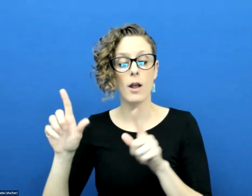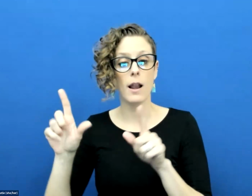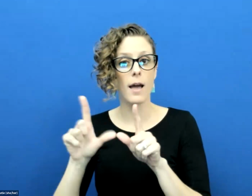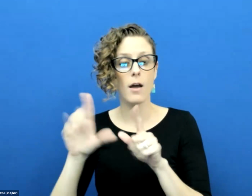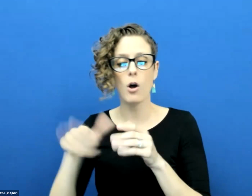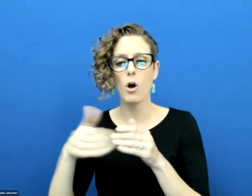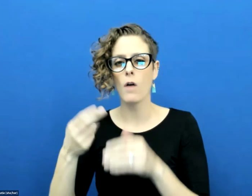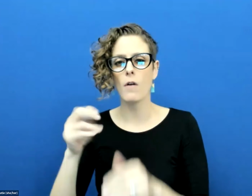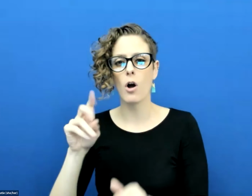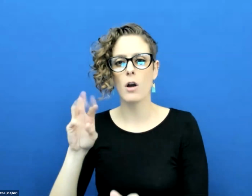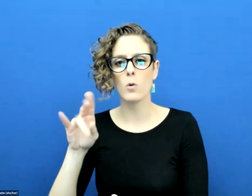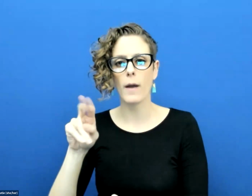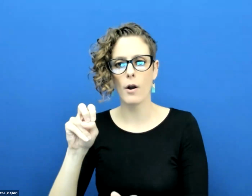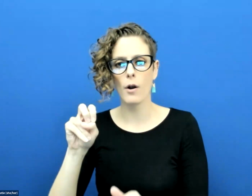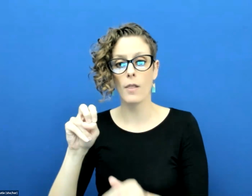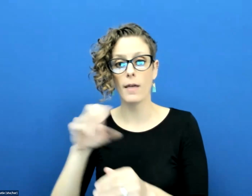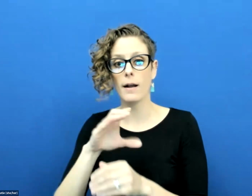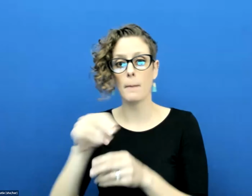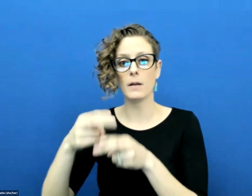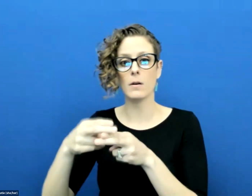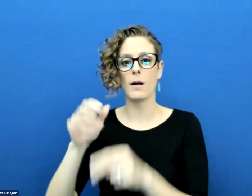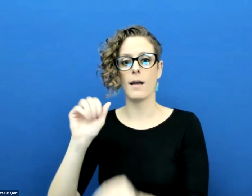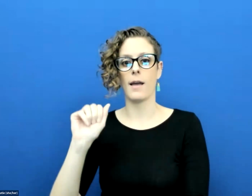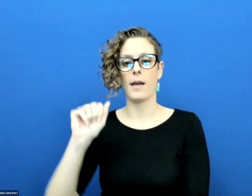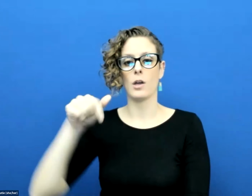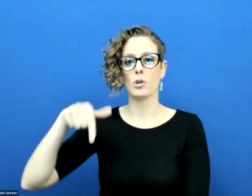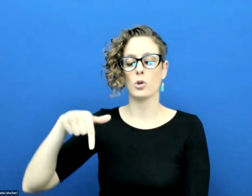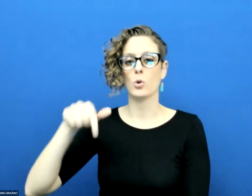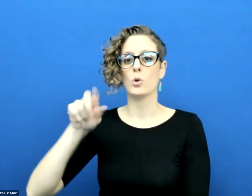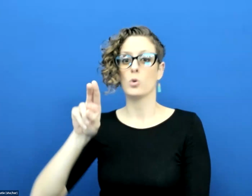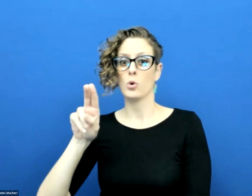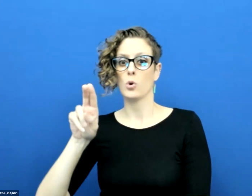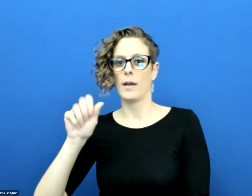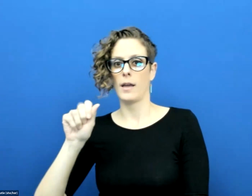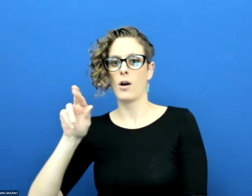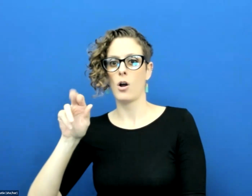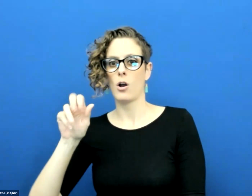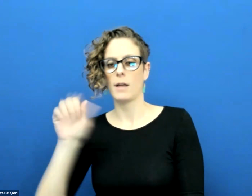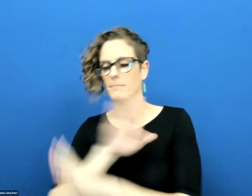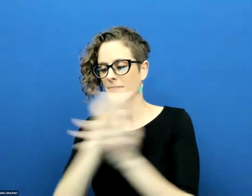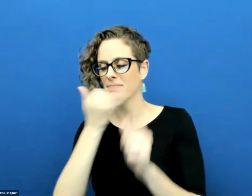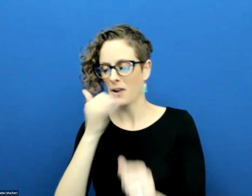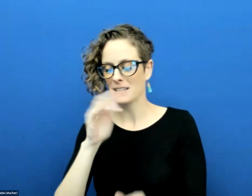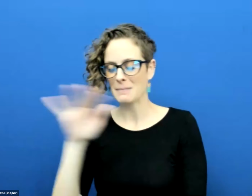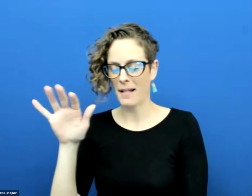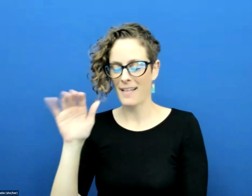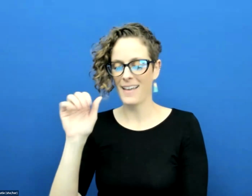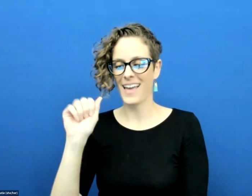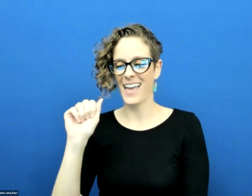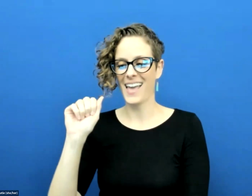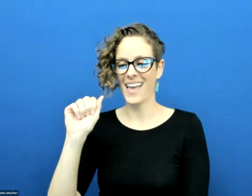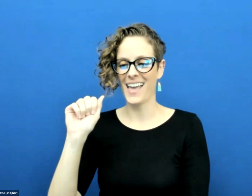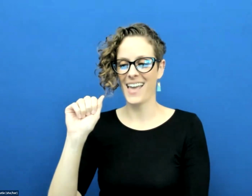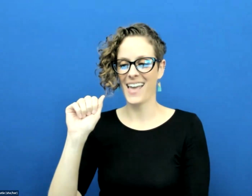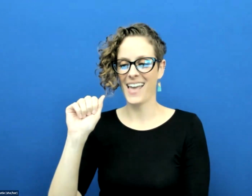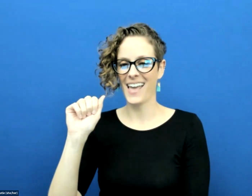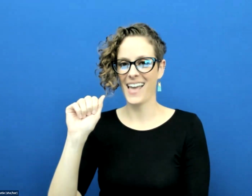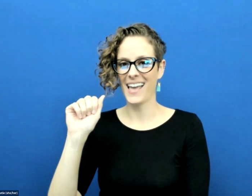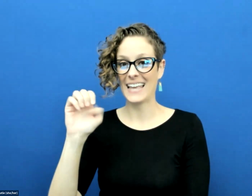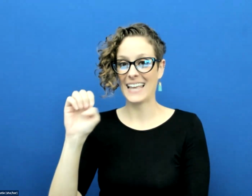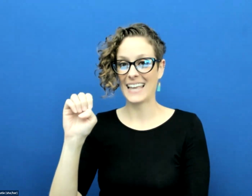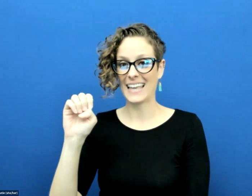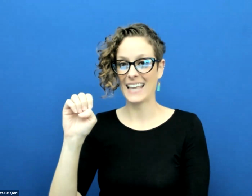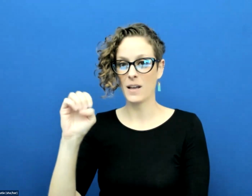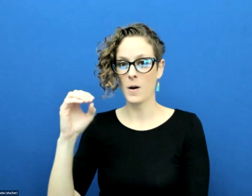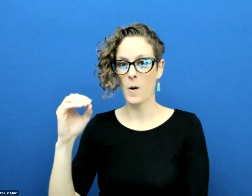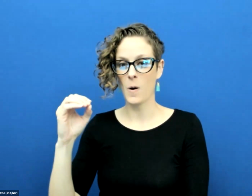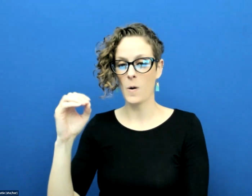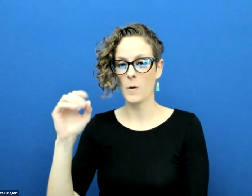a company called aquara that's a q u a r a a car no no sorry wrong it's aotech a e o t e c aotech